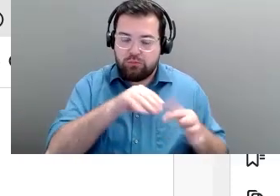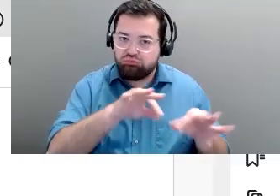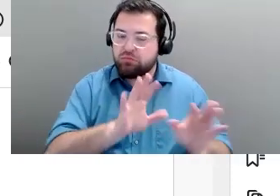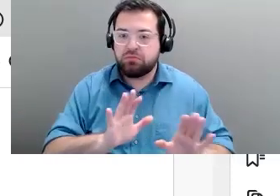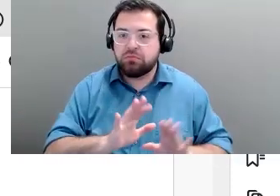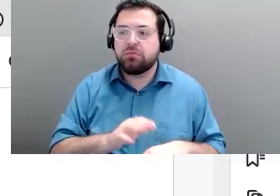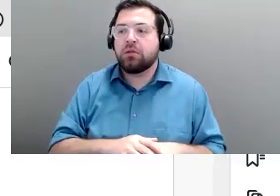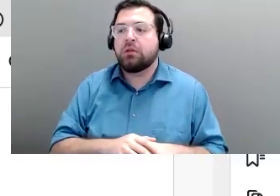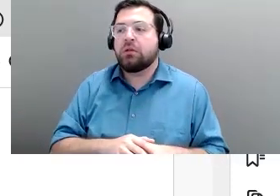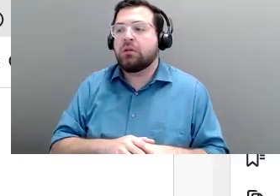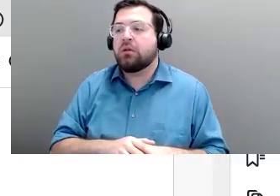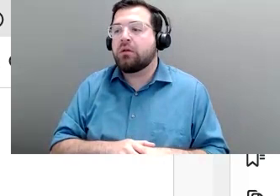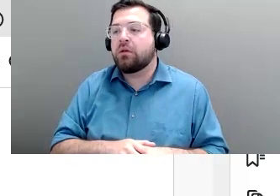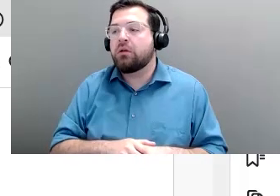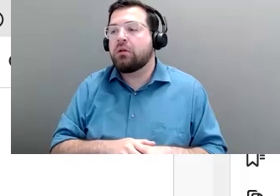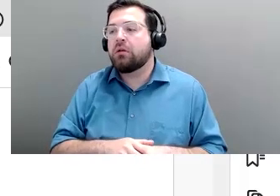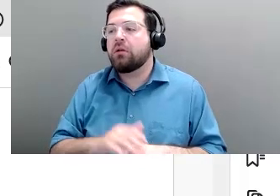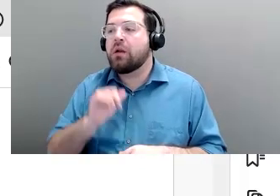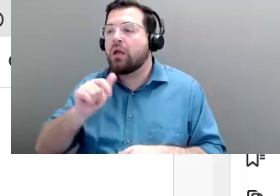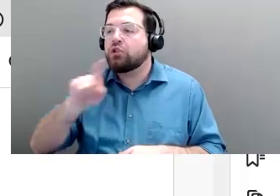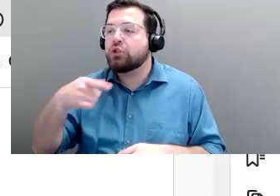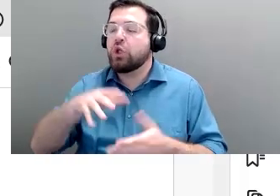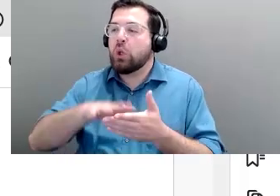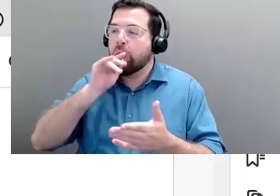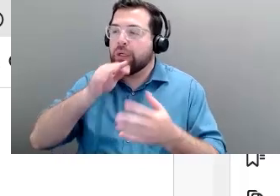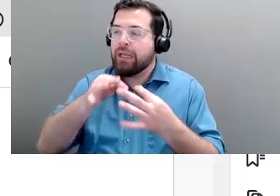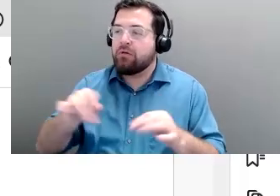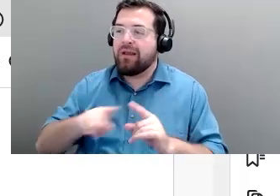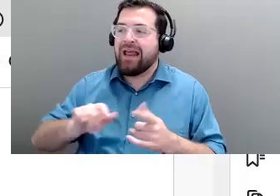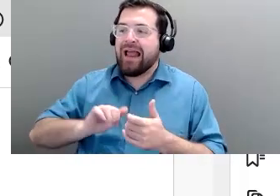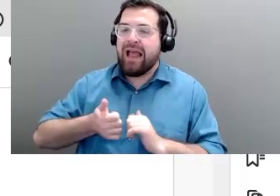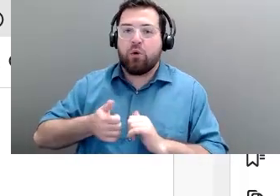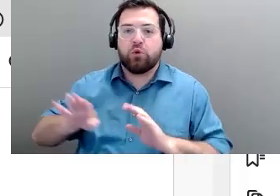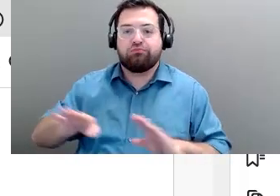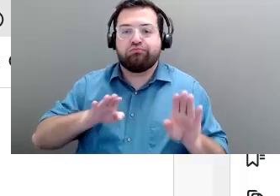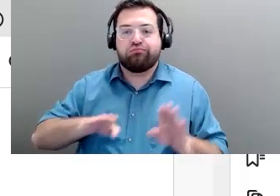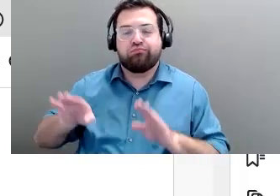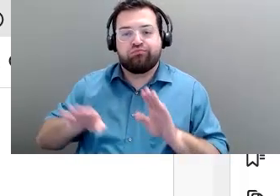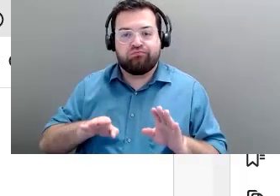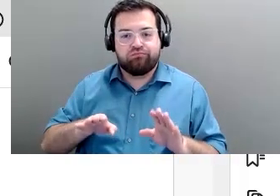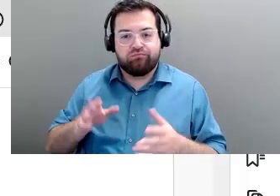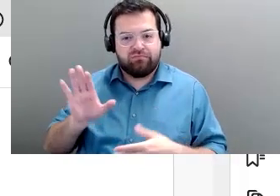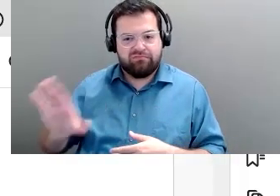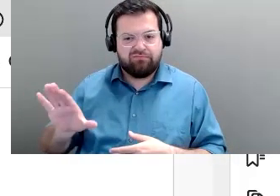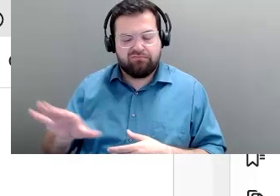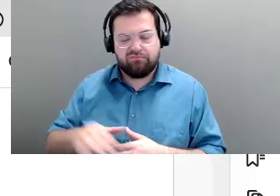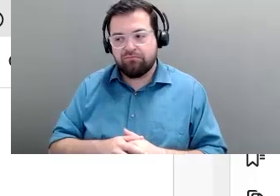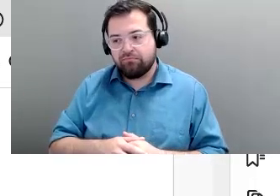not just learn a language but how to act, you know, their, their behaviors as well. So what